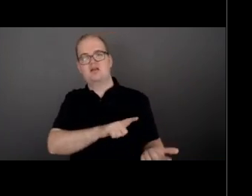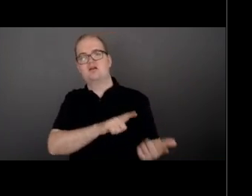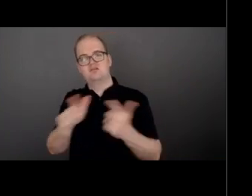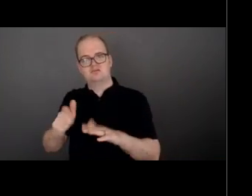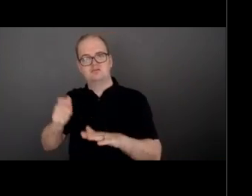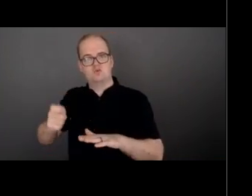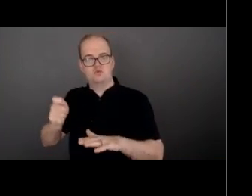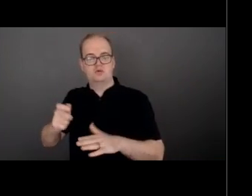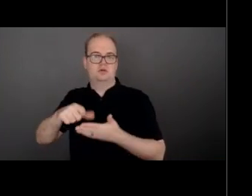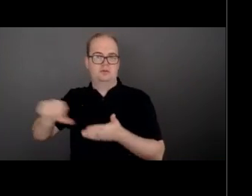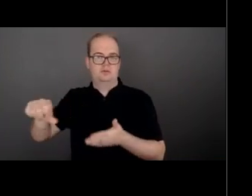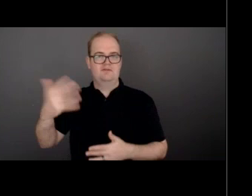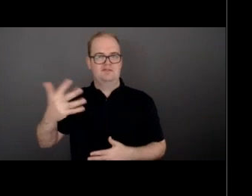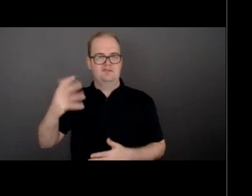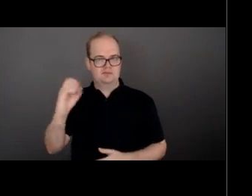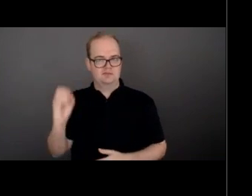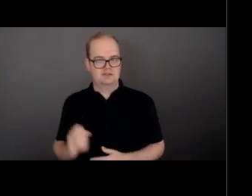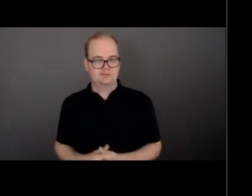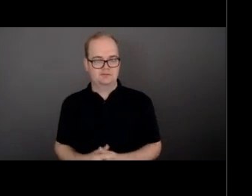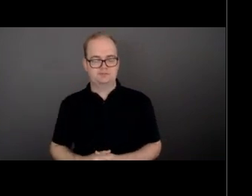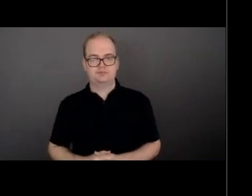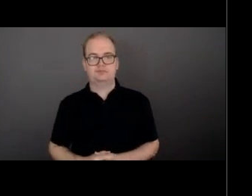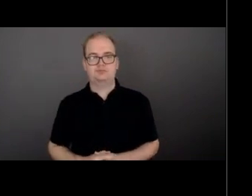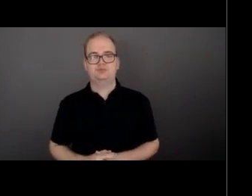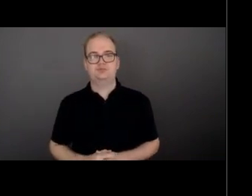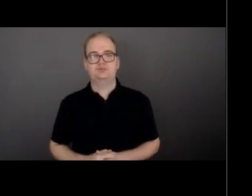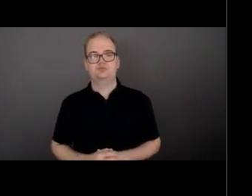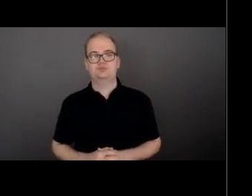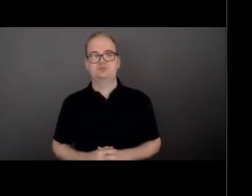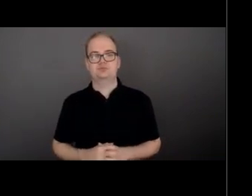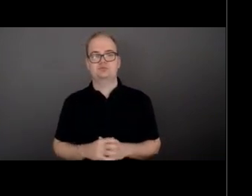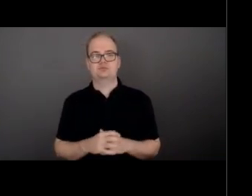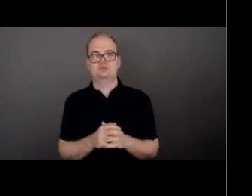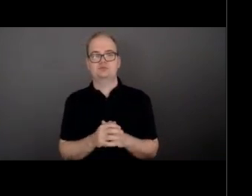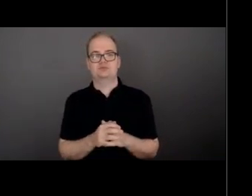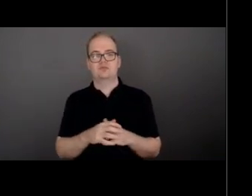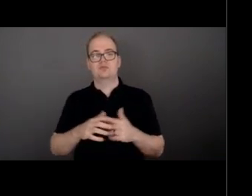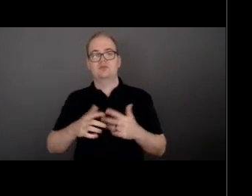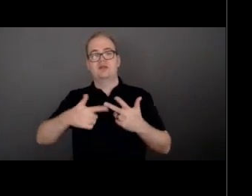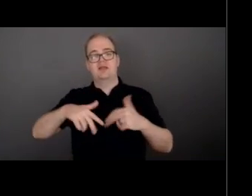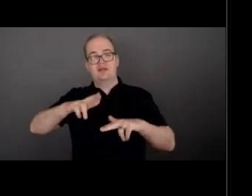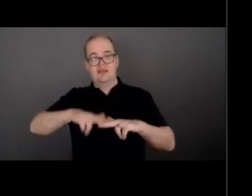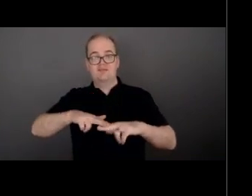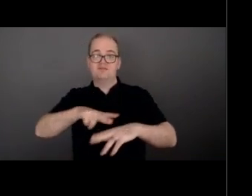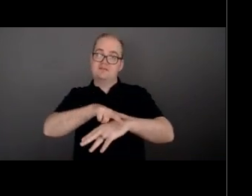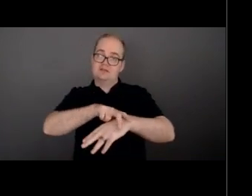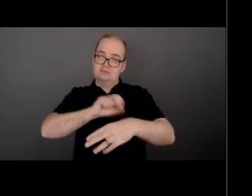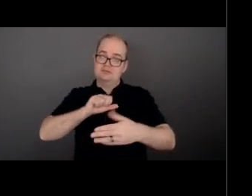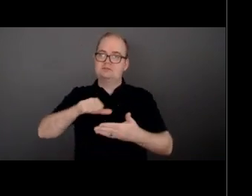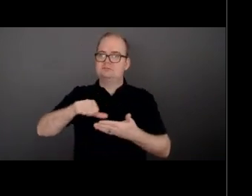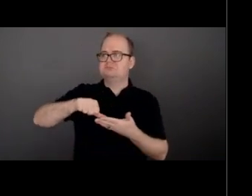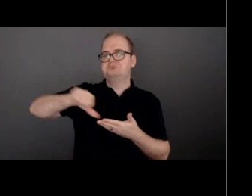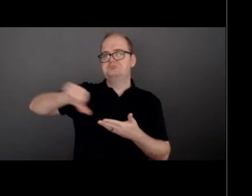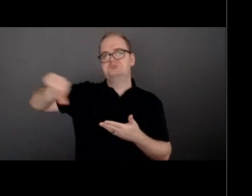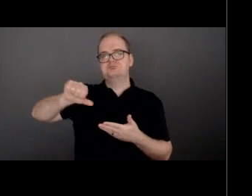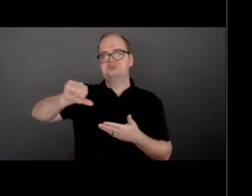So if the police apply for an order, a police protection notice can be made.